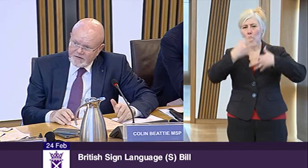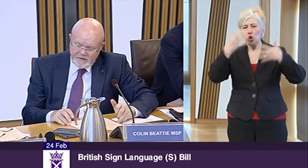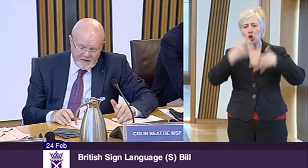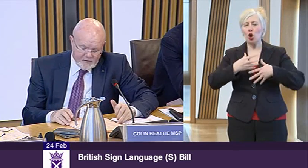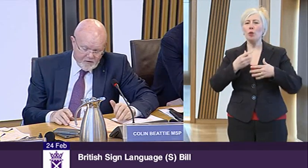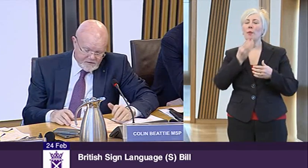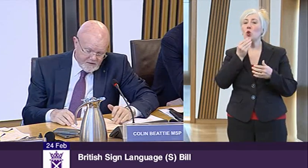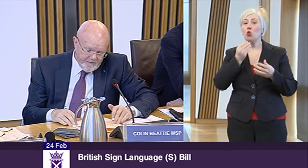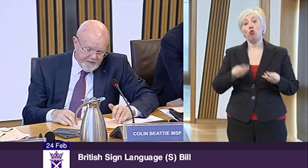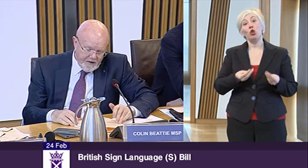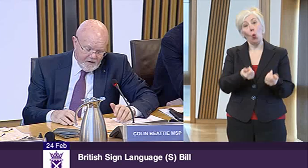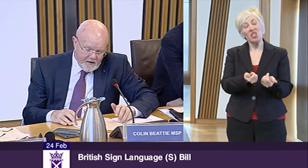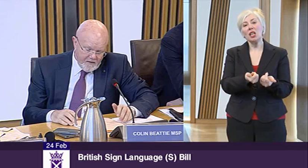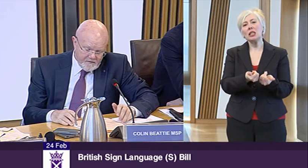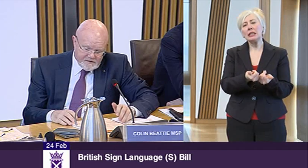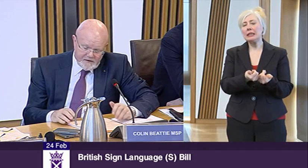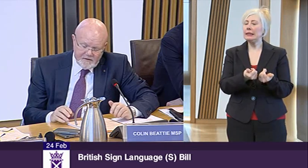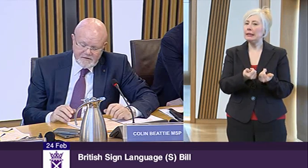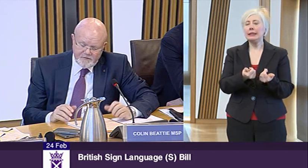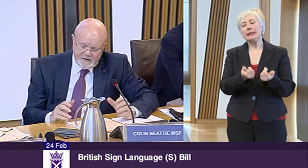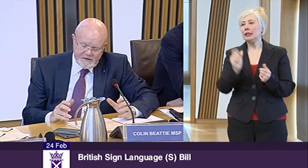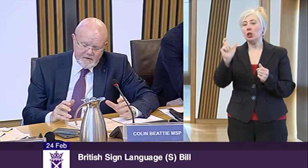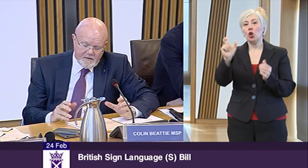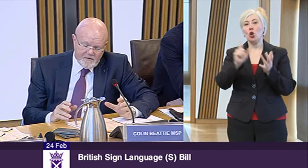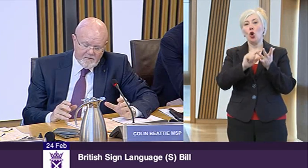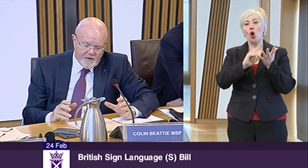would use up scarce resources. The Convention of Scottish Local Authorities has stated that